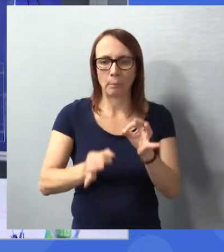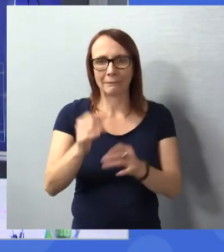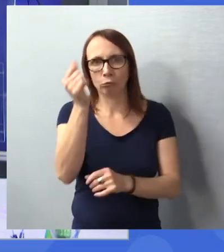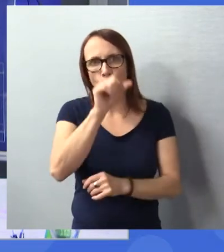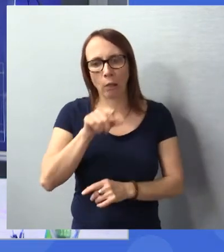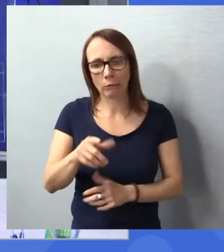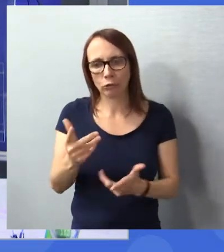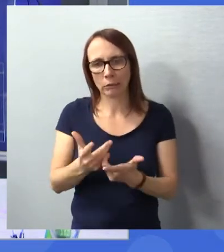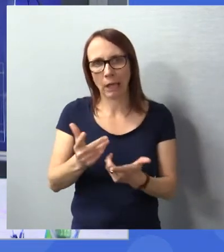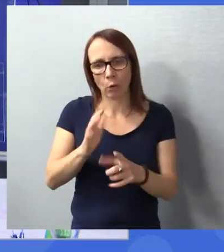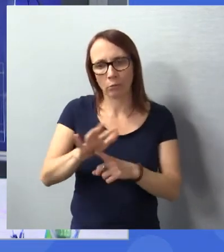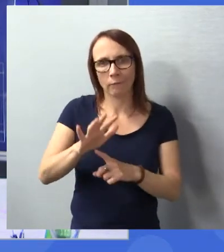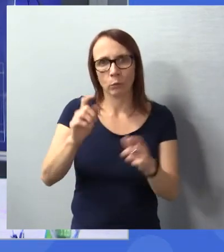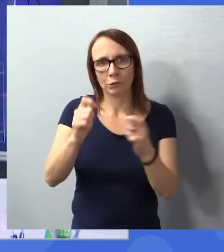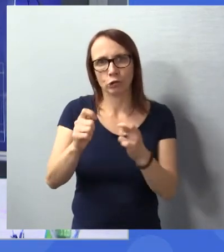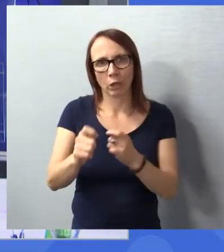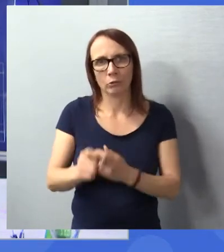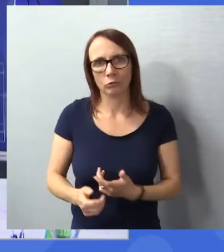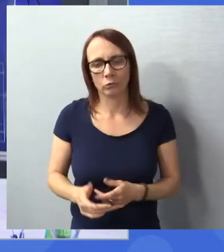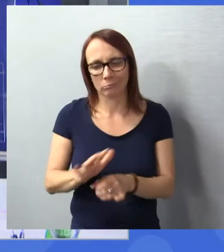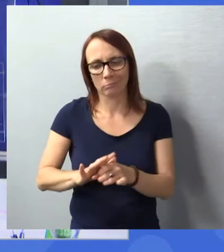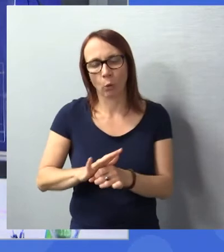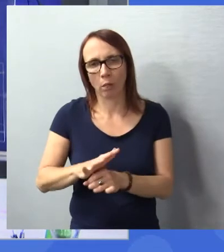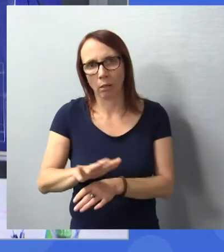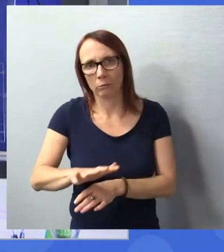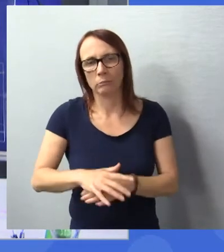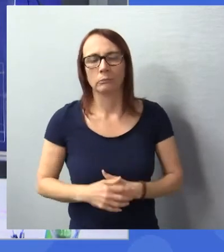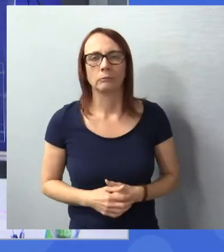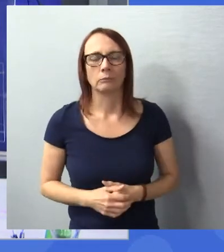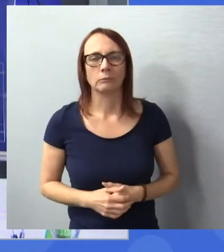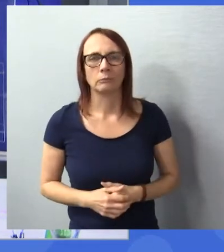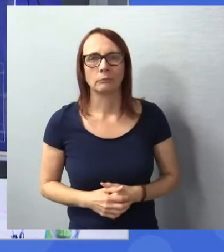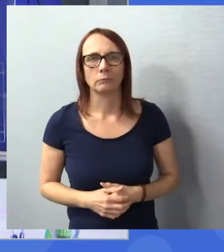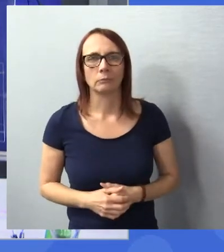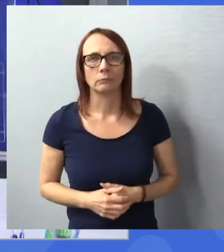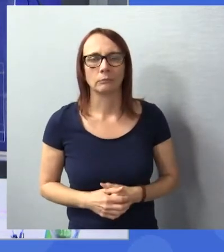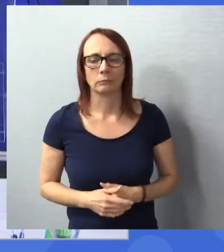influence change a local level and we also talked about active citizenship for